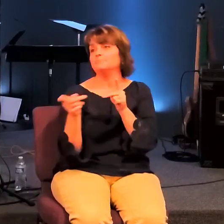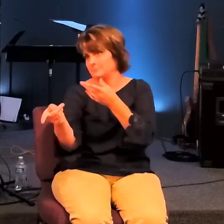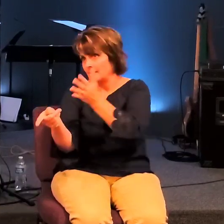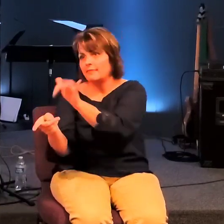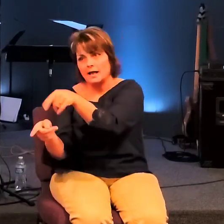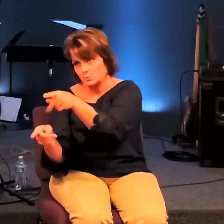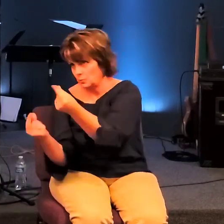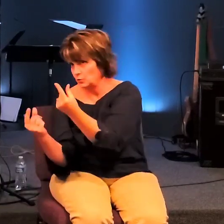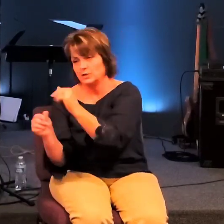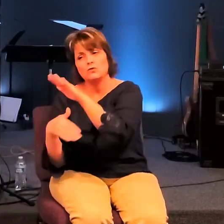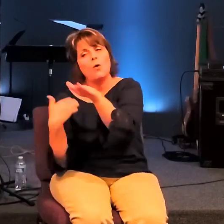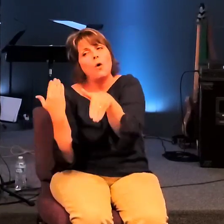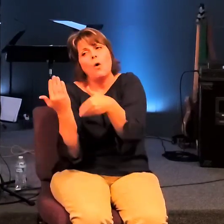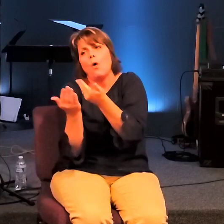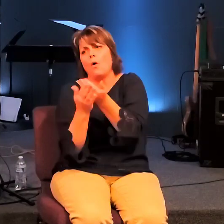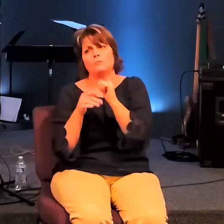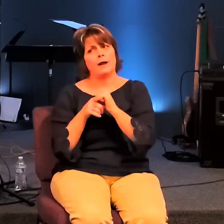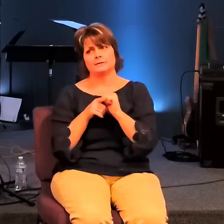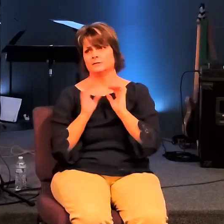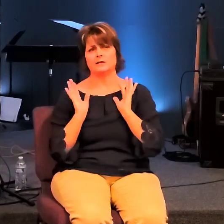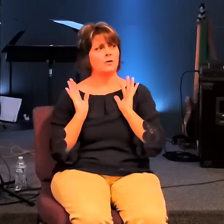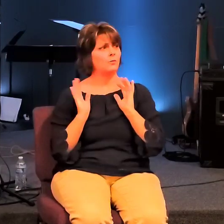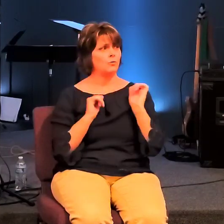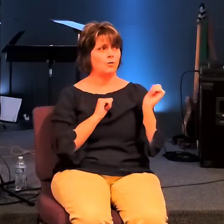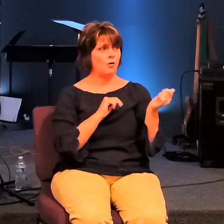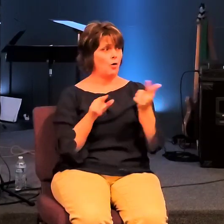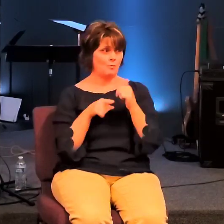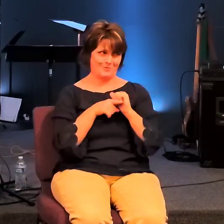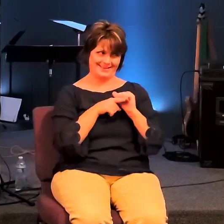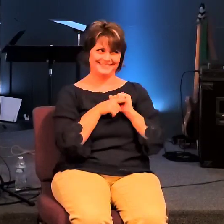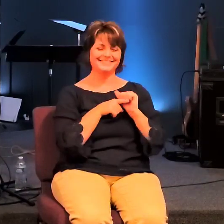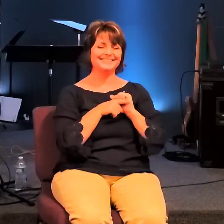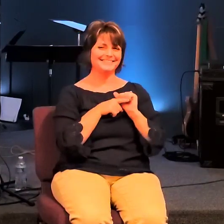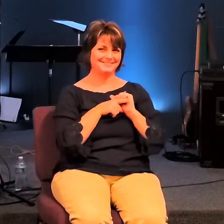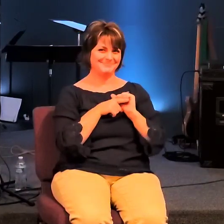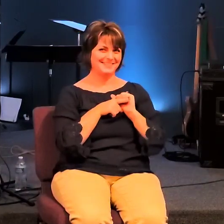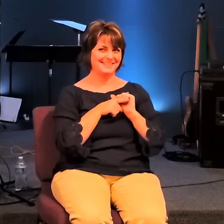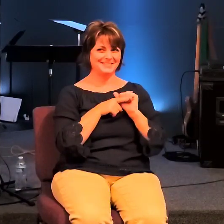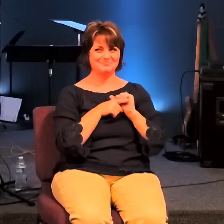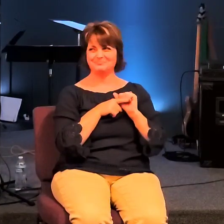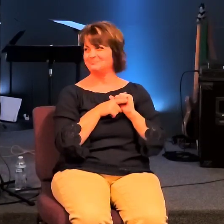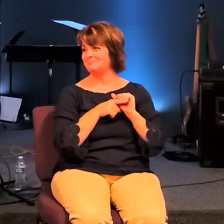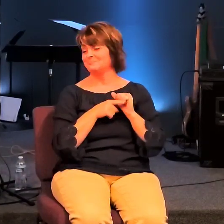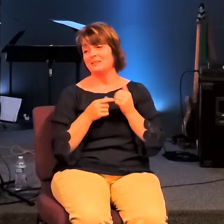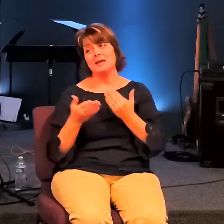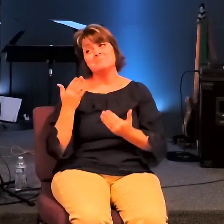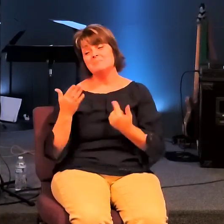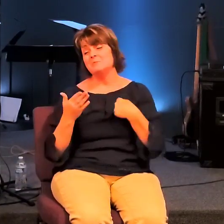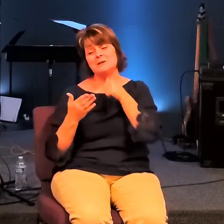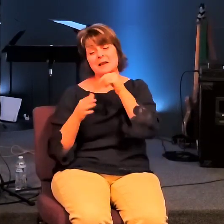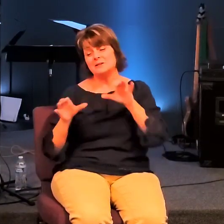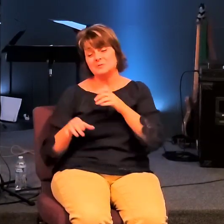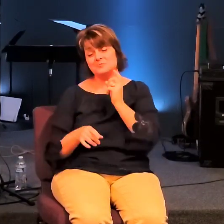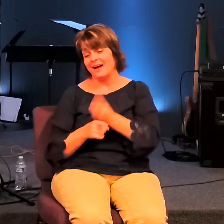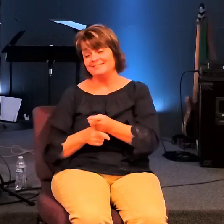is all practice we're practicing and we may not get it right and there may be some some